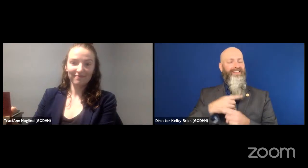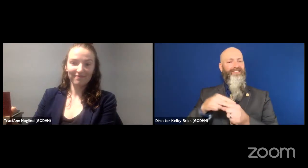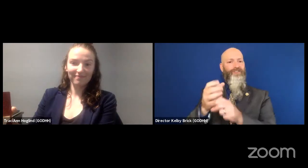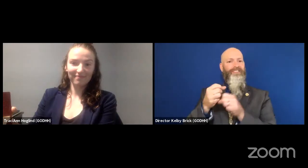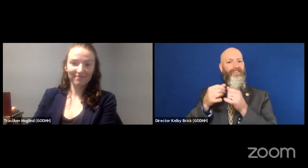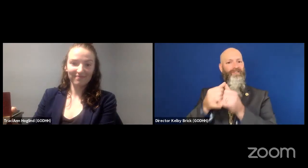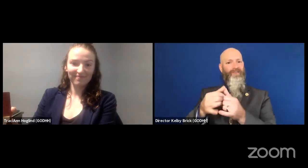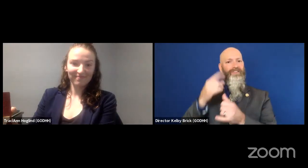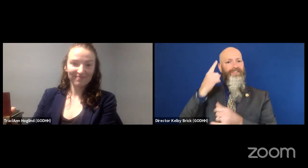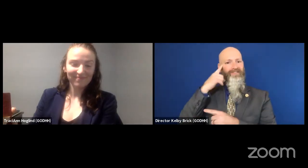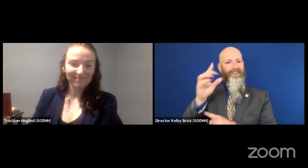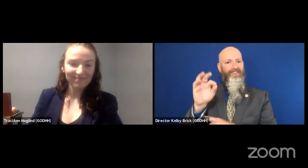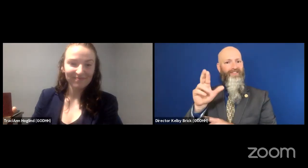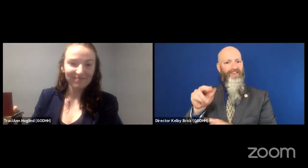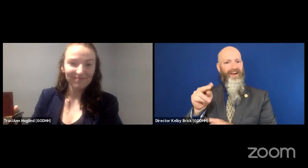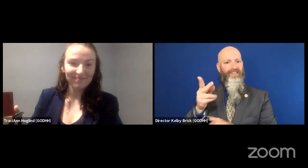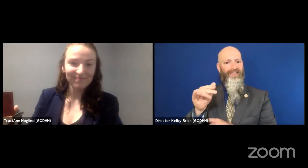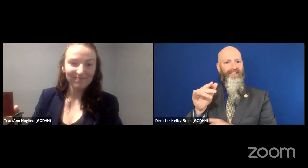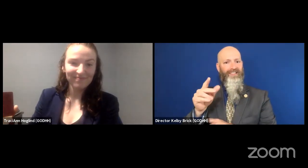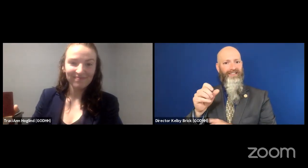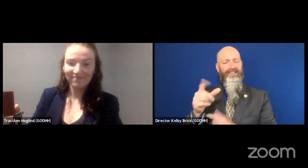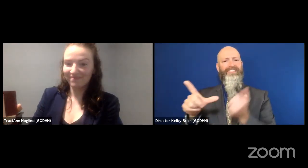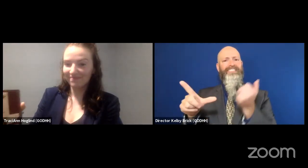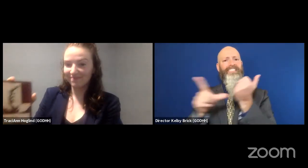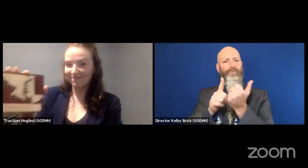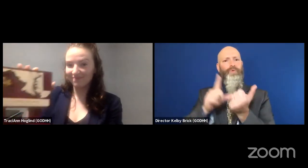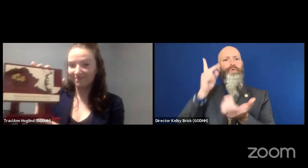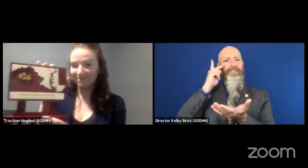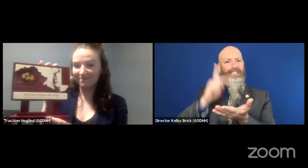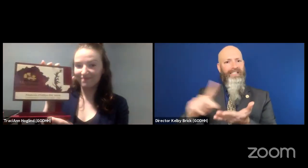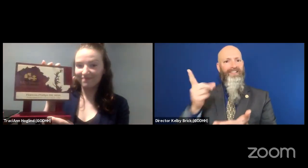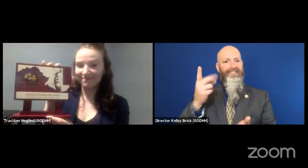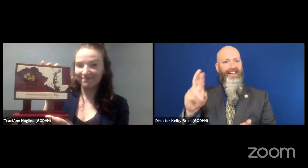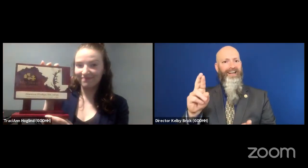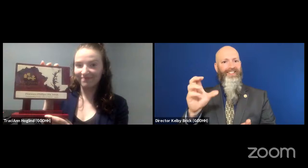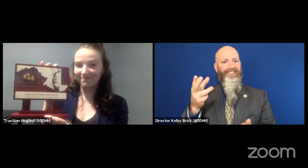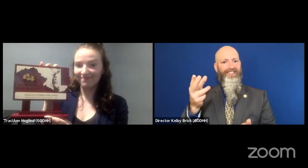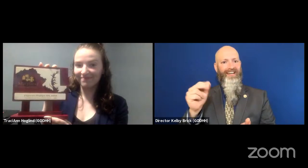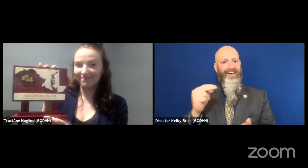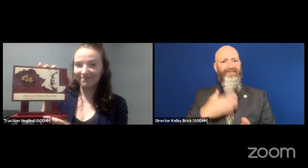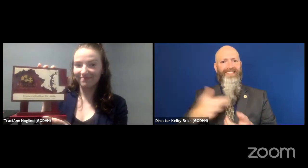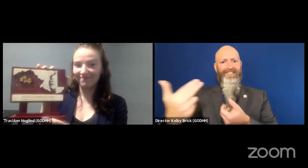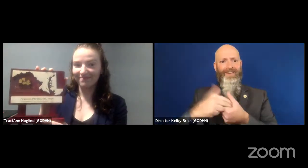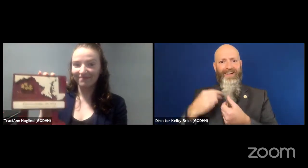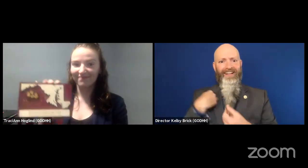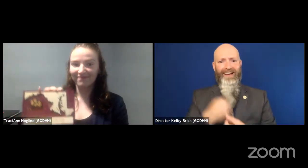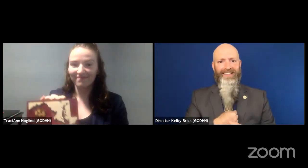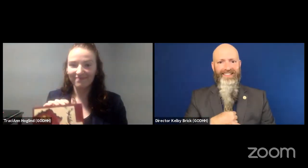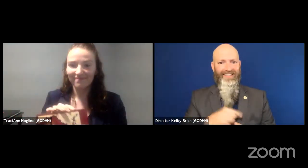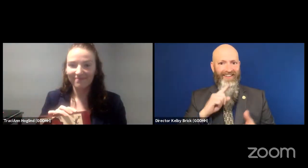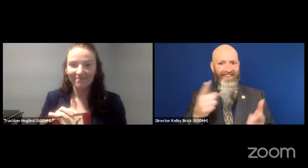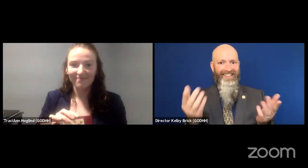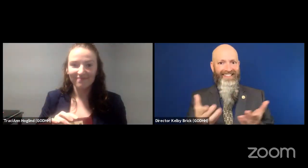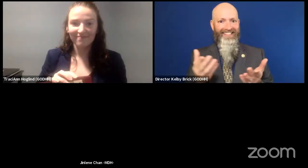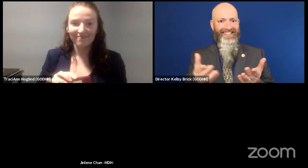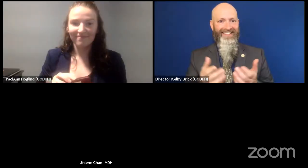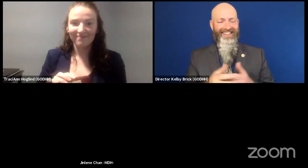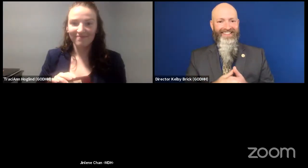Chan with us this evening to receive the award for Fran. So if you wouldn't mind joining